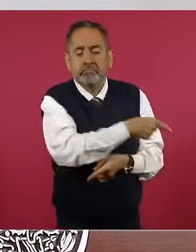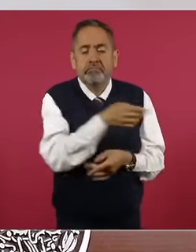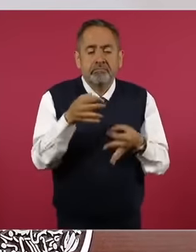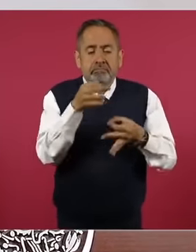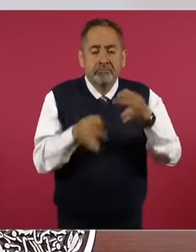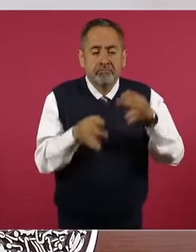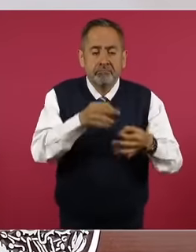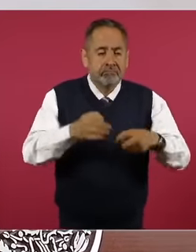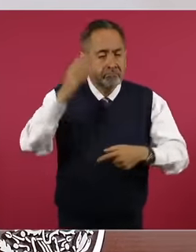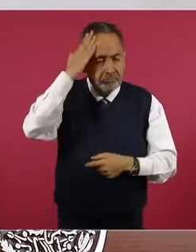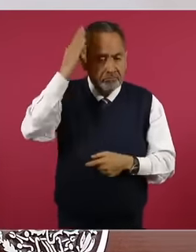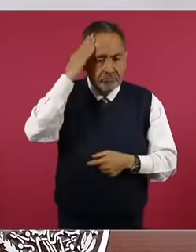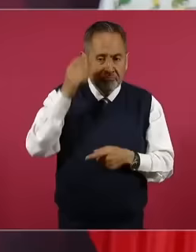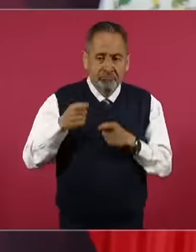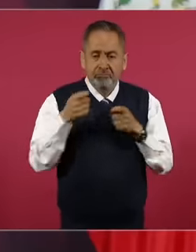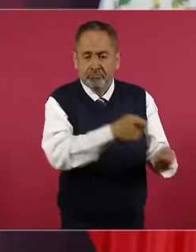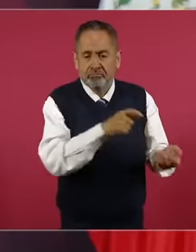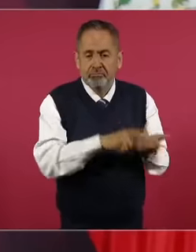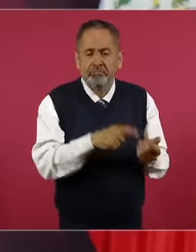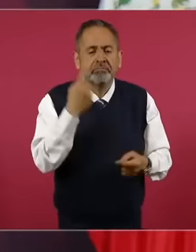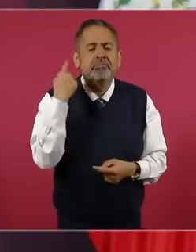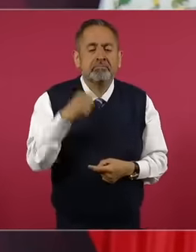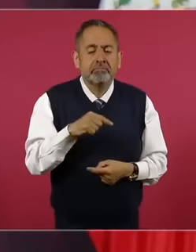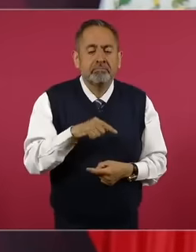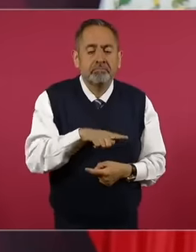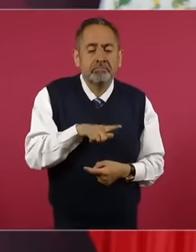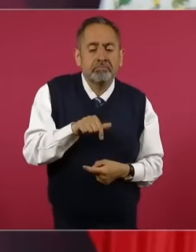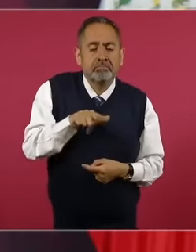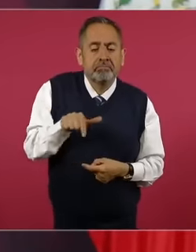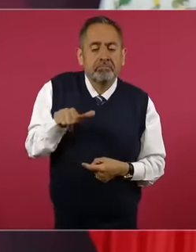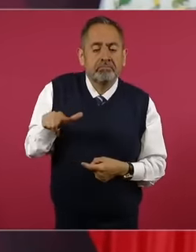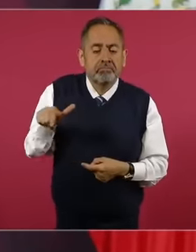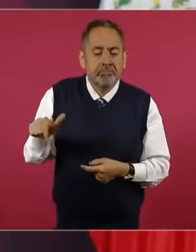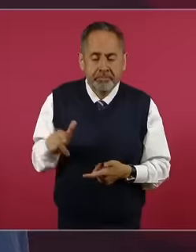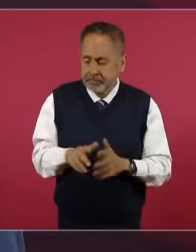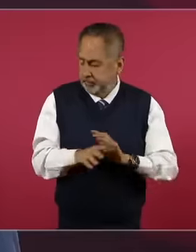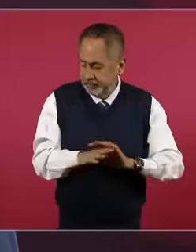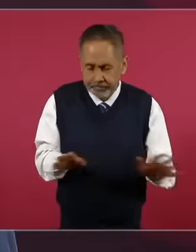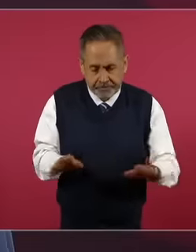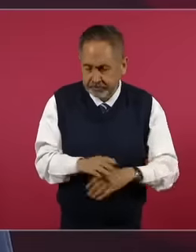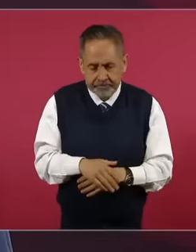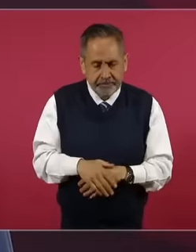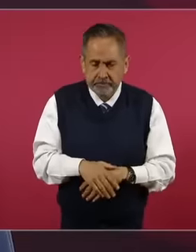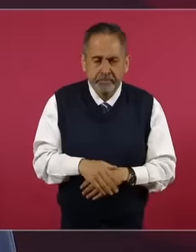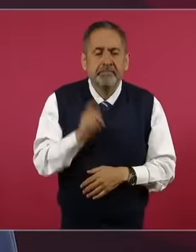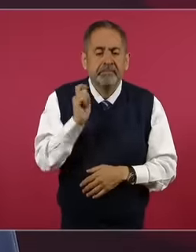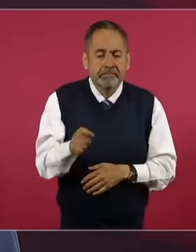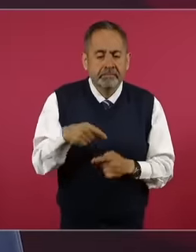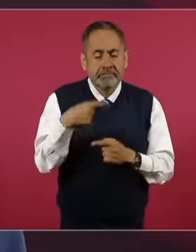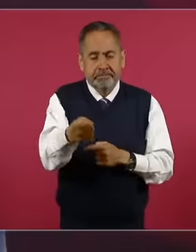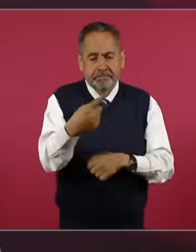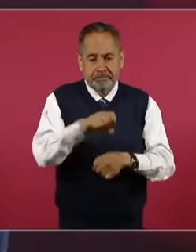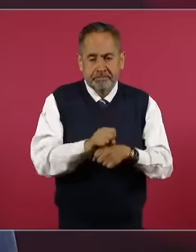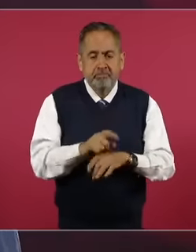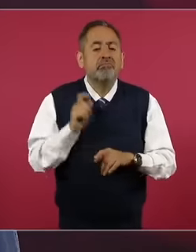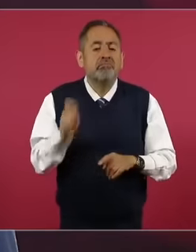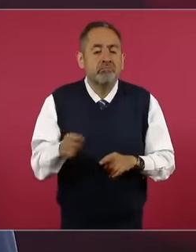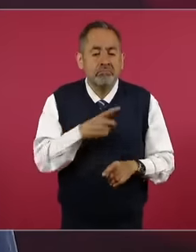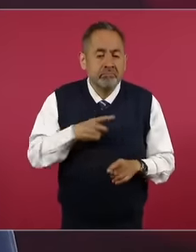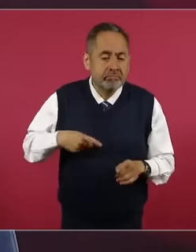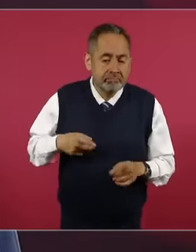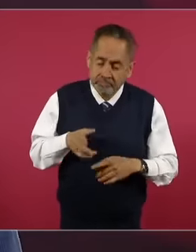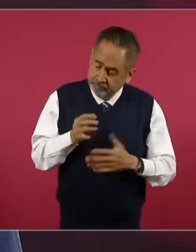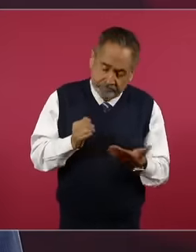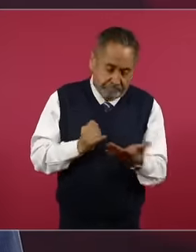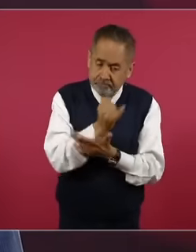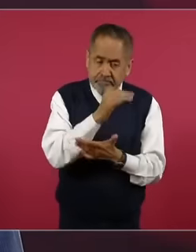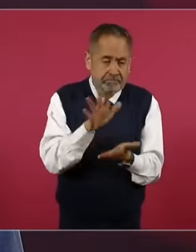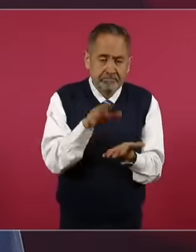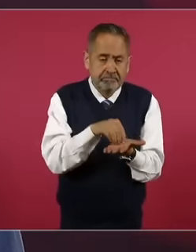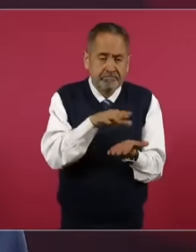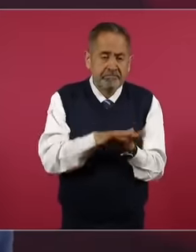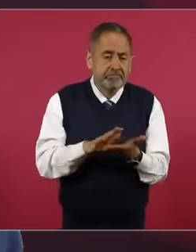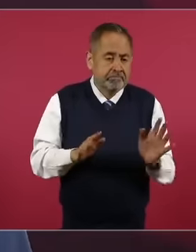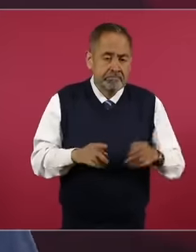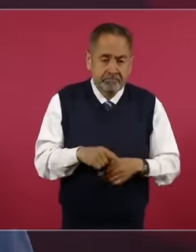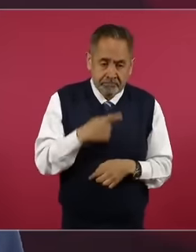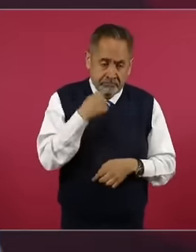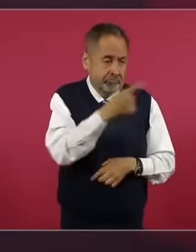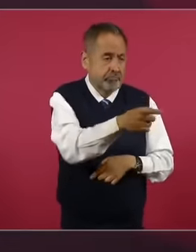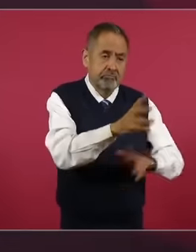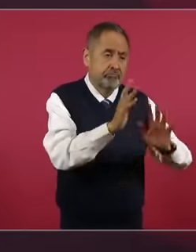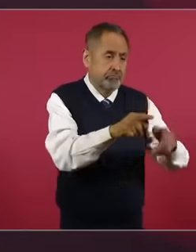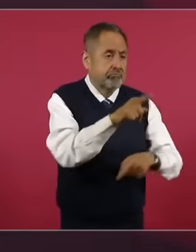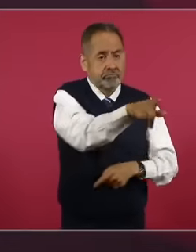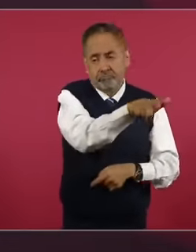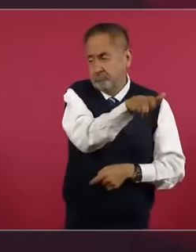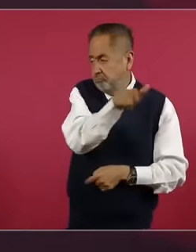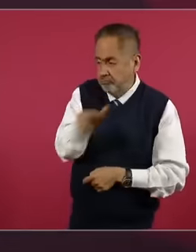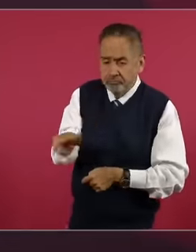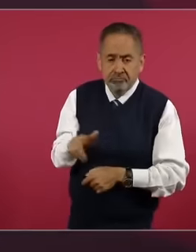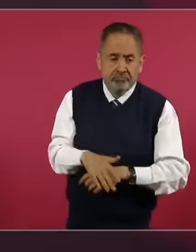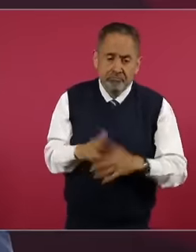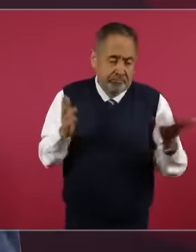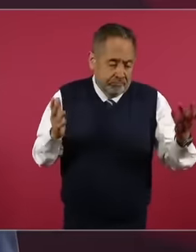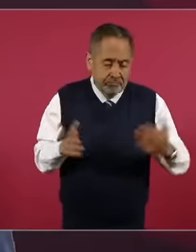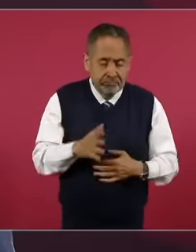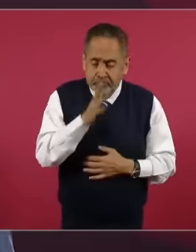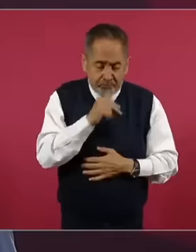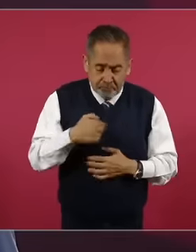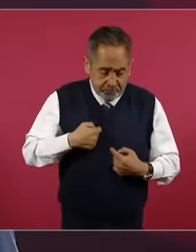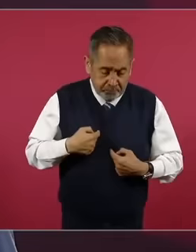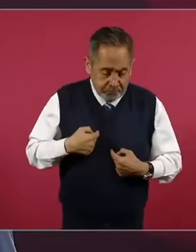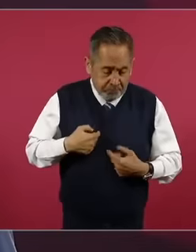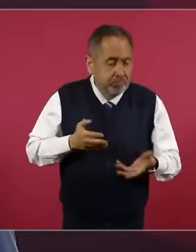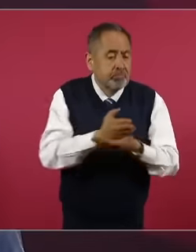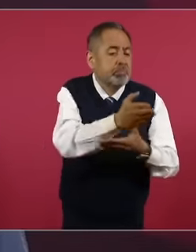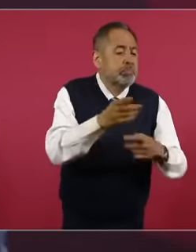minister, but what is appropriate is to say, we do not have jurisdiction, it is res